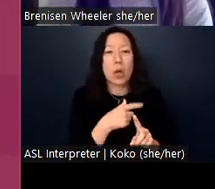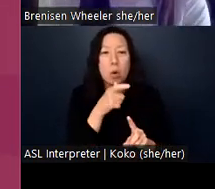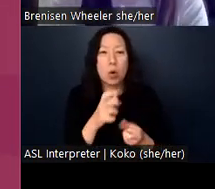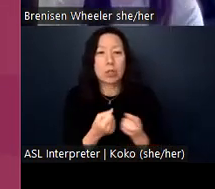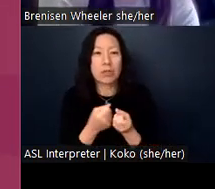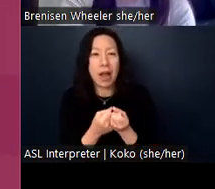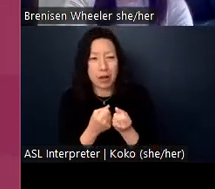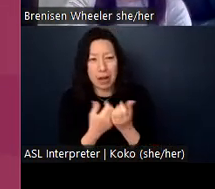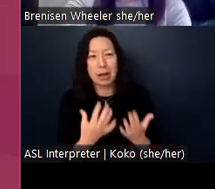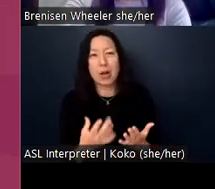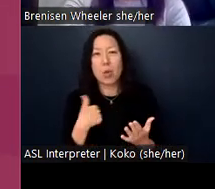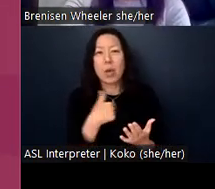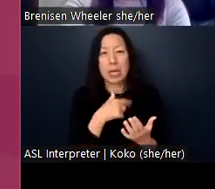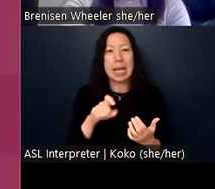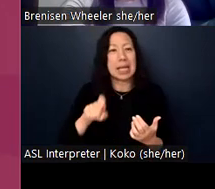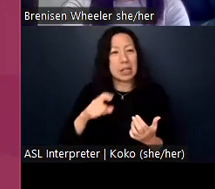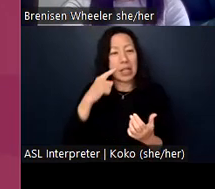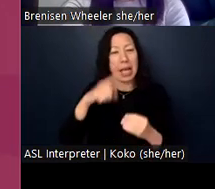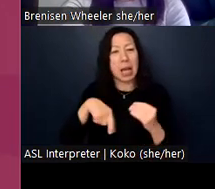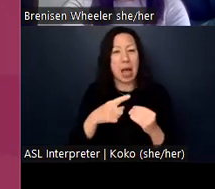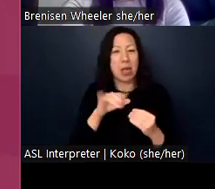our personalizable if you plan work, you can watch.